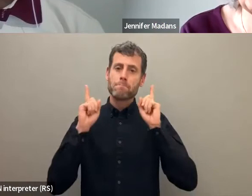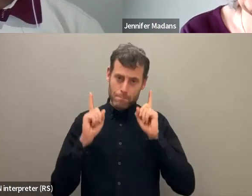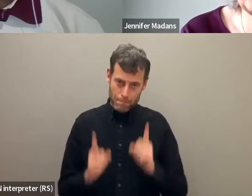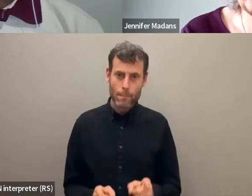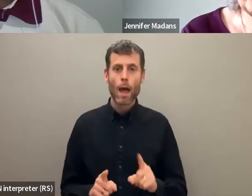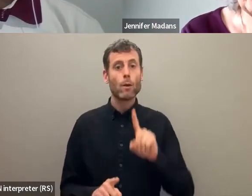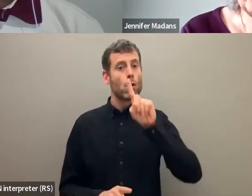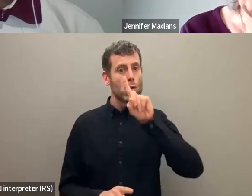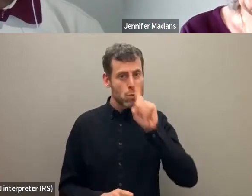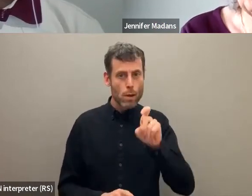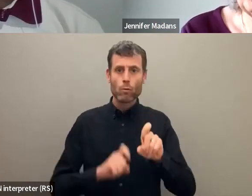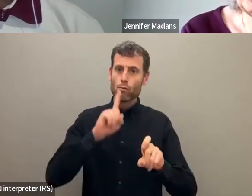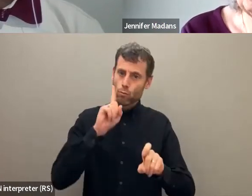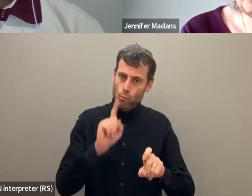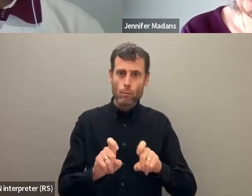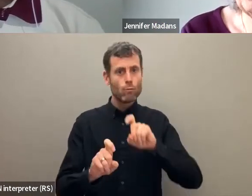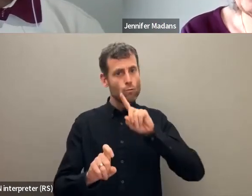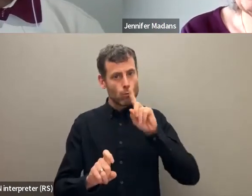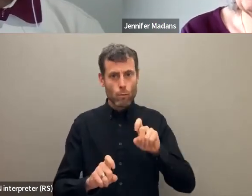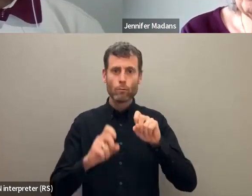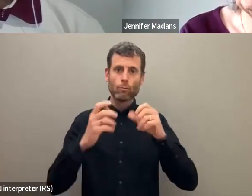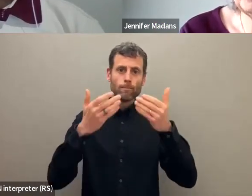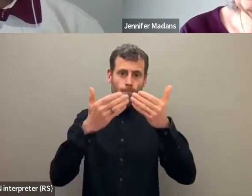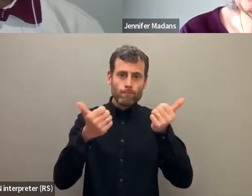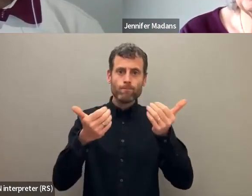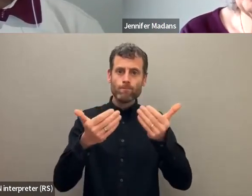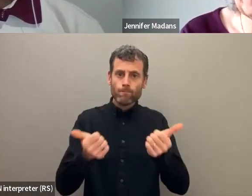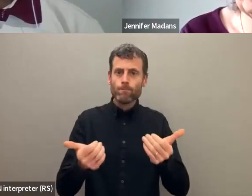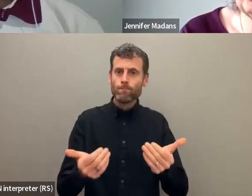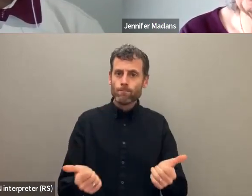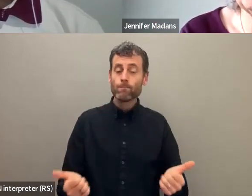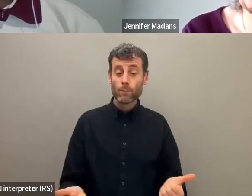Jennifer Madans: But there are also some new sources of data big data crowdsource data geospatial data.